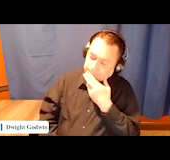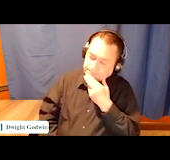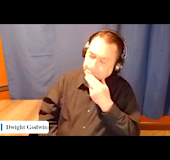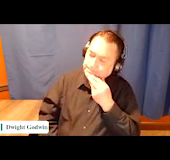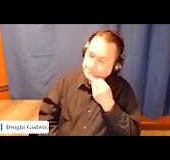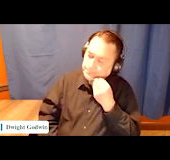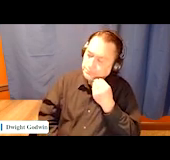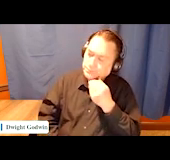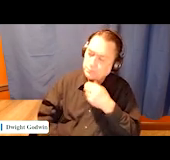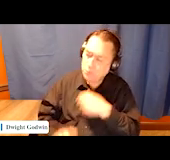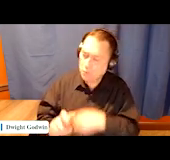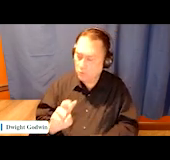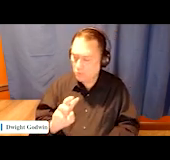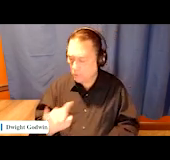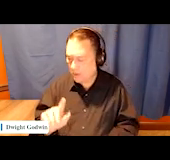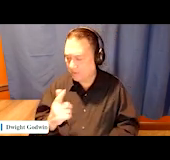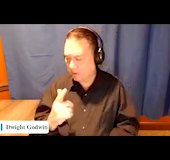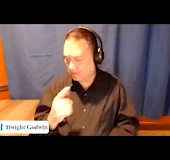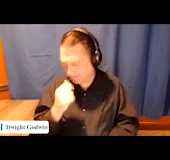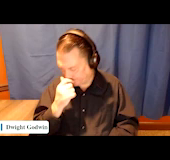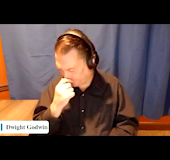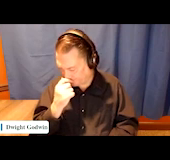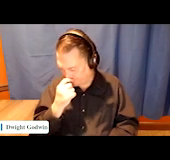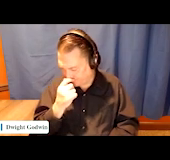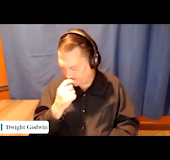Well first, you need to really make sure